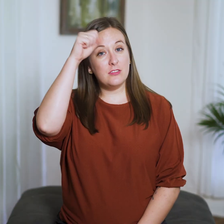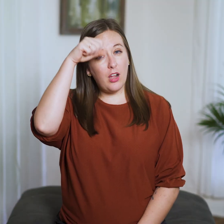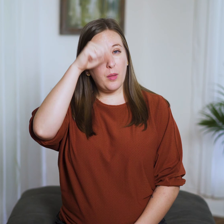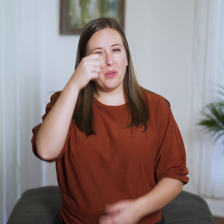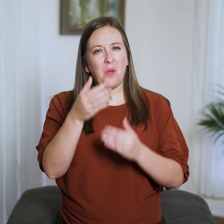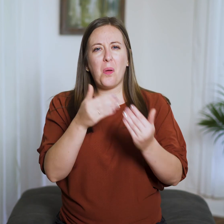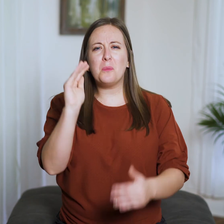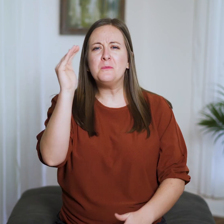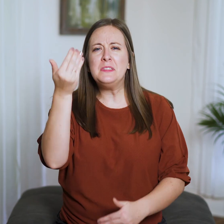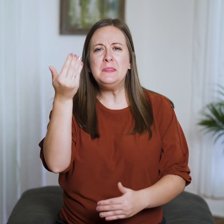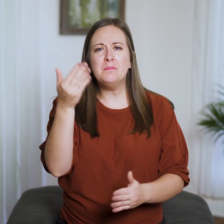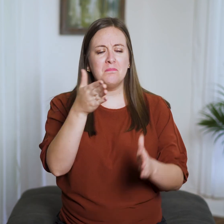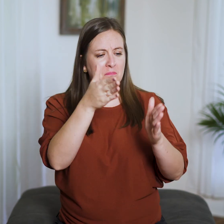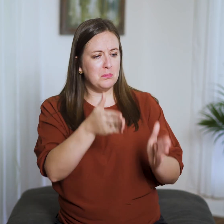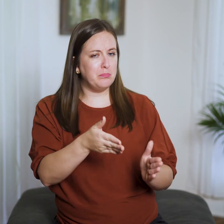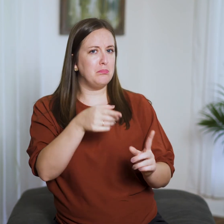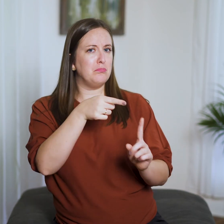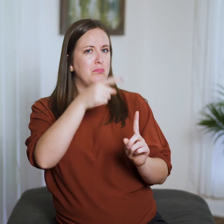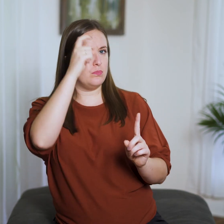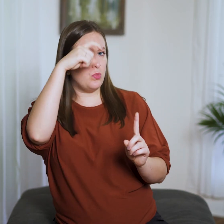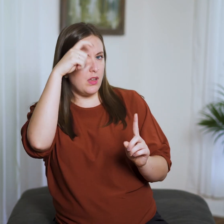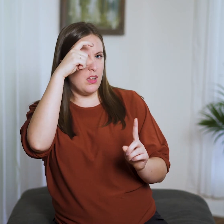Solomon almost makes it sound like the wise person